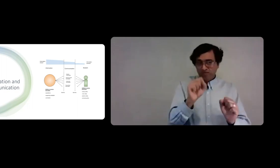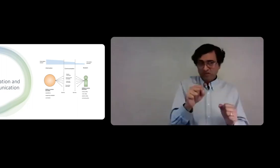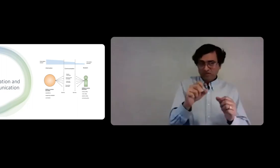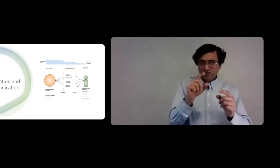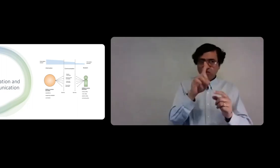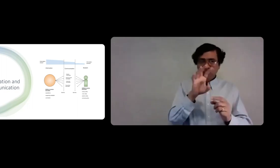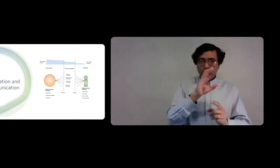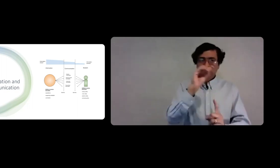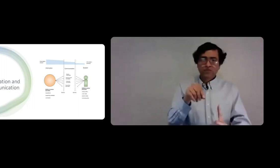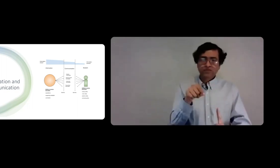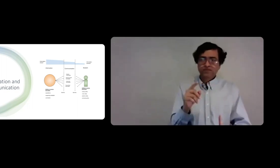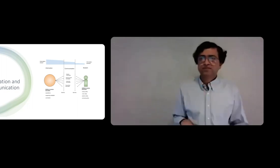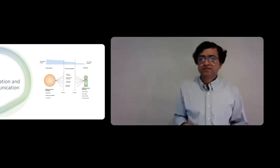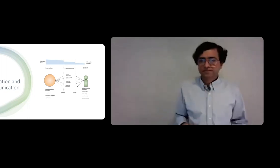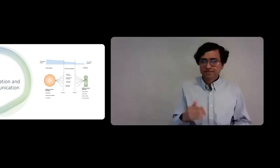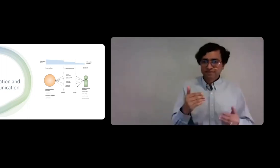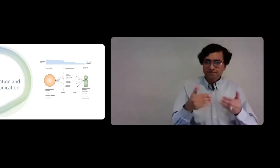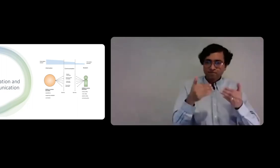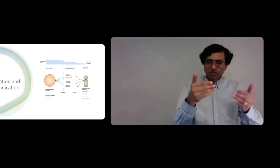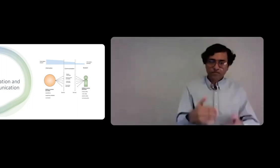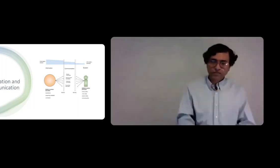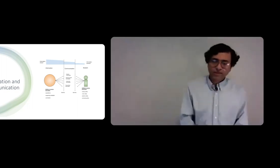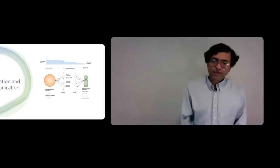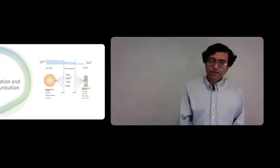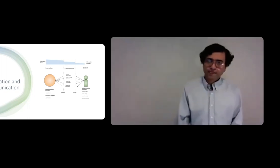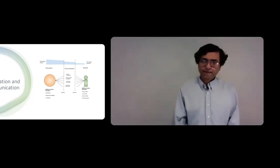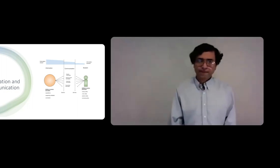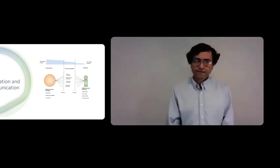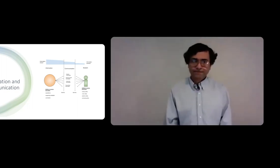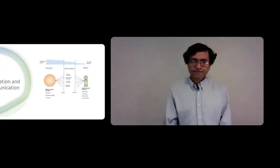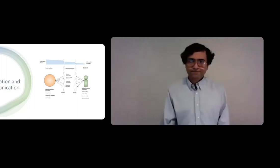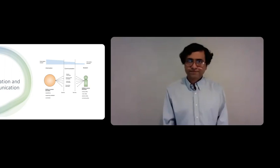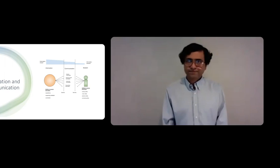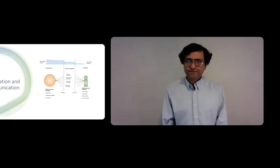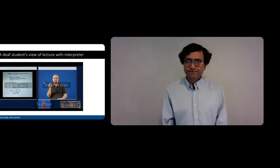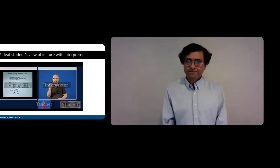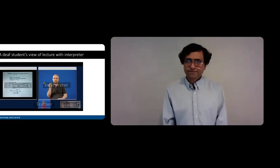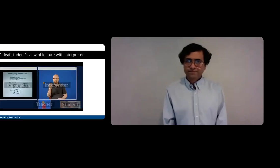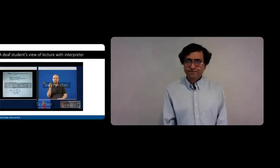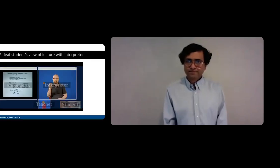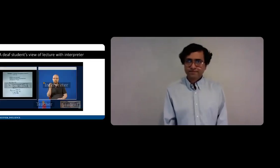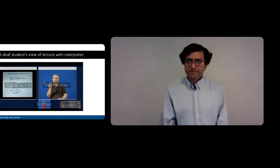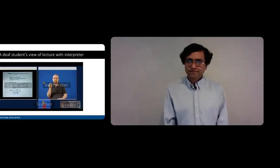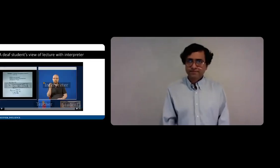difficulties or mitigate some of the loss of the information that is lost.